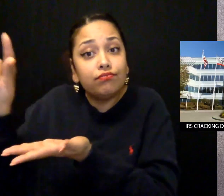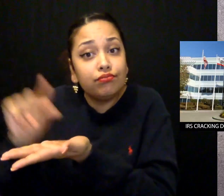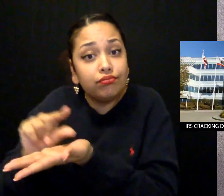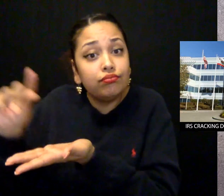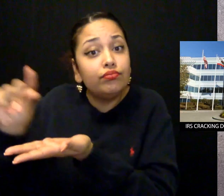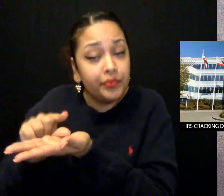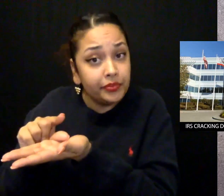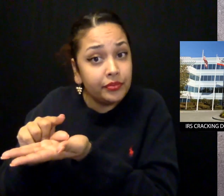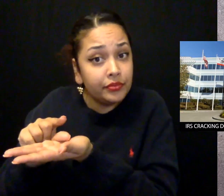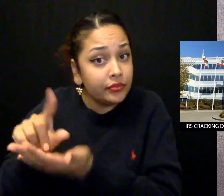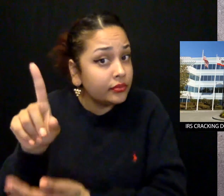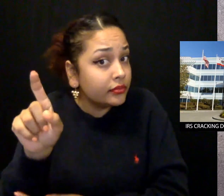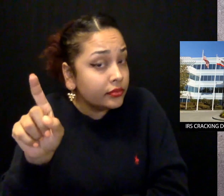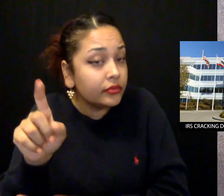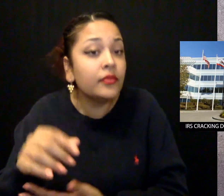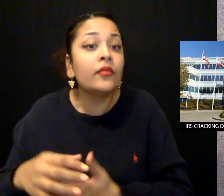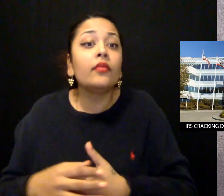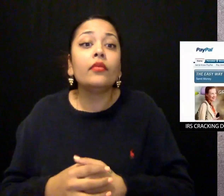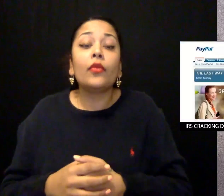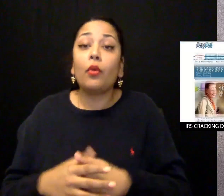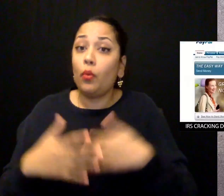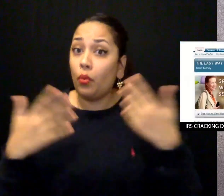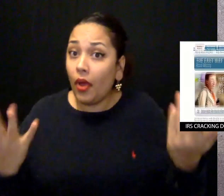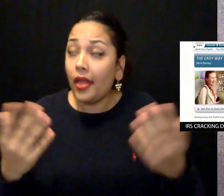do you use PayPal for business transactions